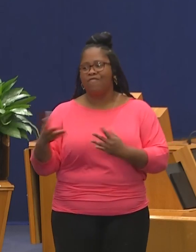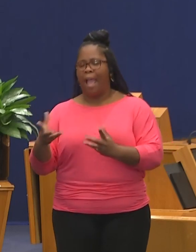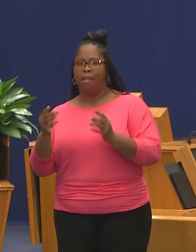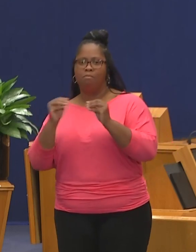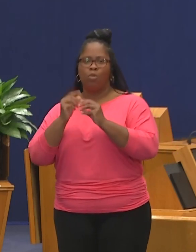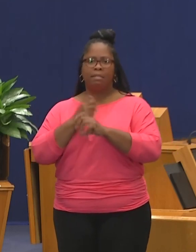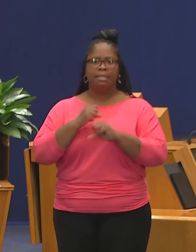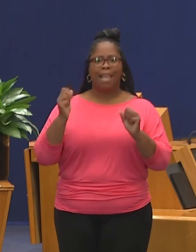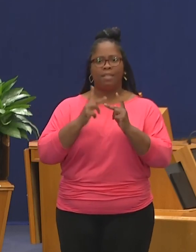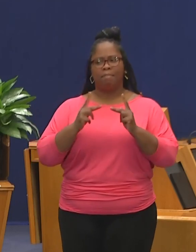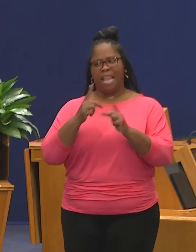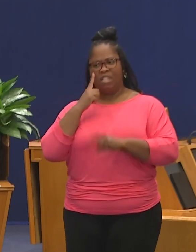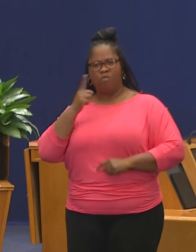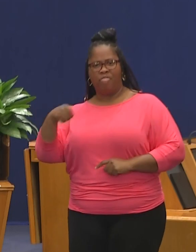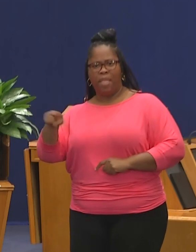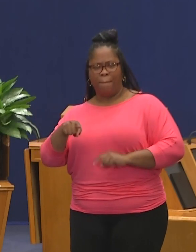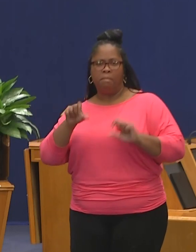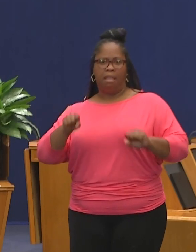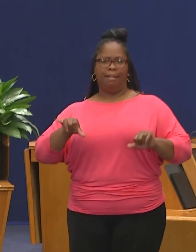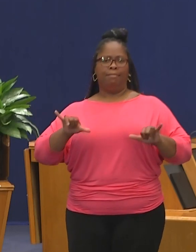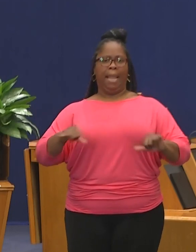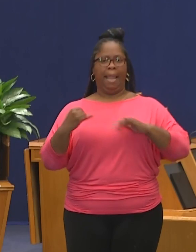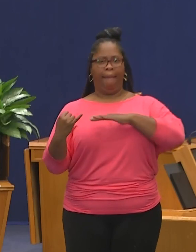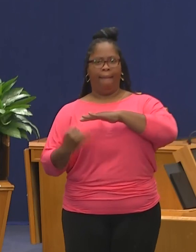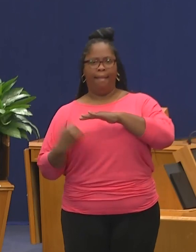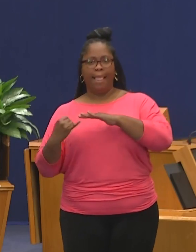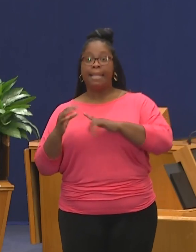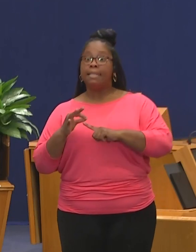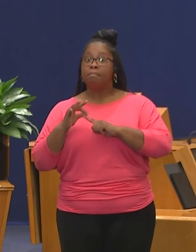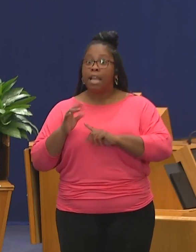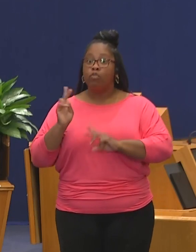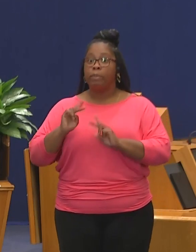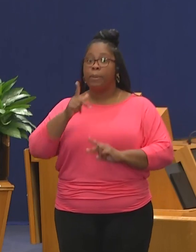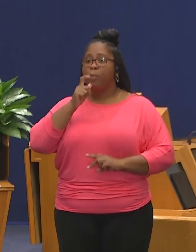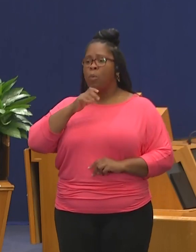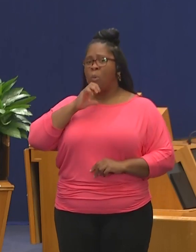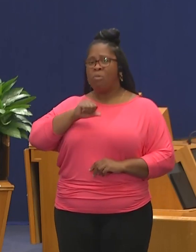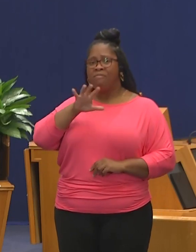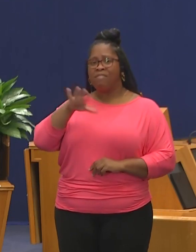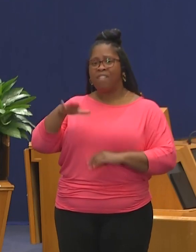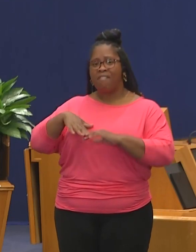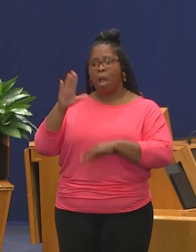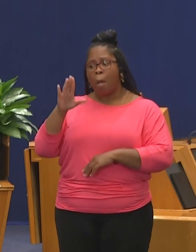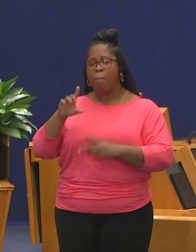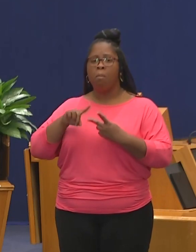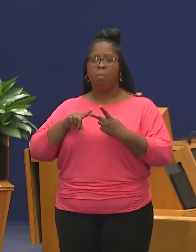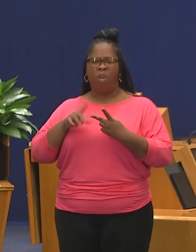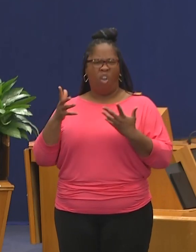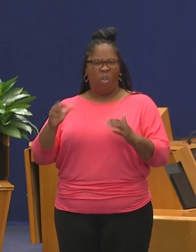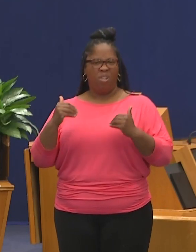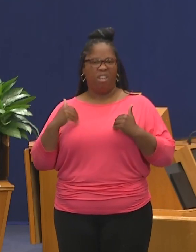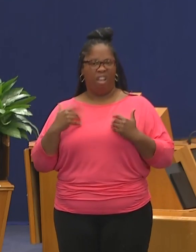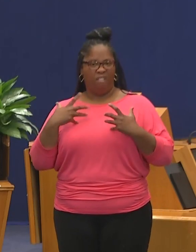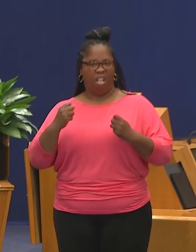PROVIDING A SAFE SPACE FOR INDIVIDUALS TO ISOLATE, ESPECIALLY FOR PEOPLE WHO ARE